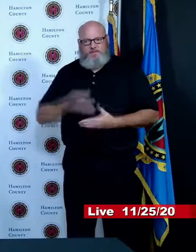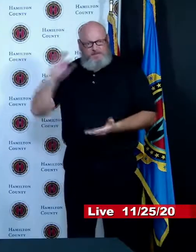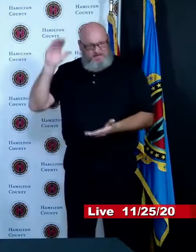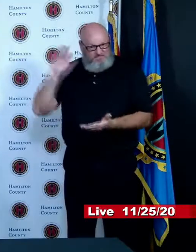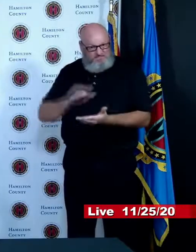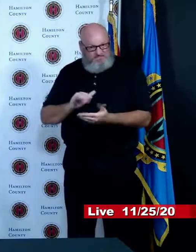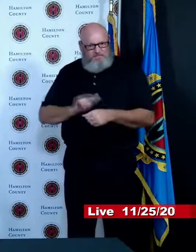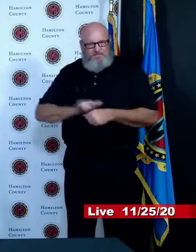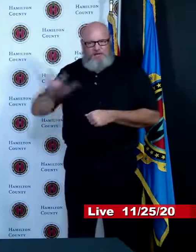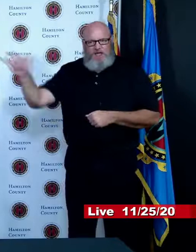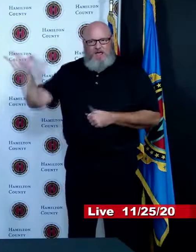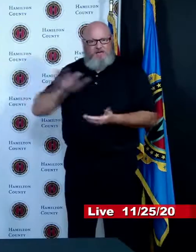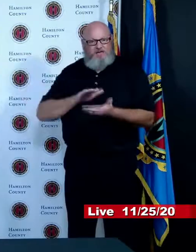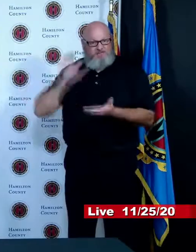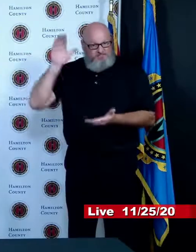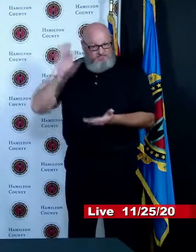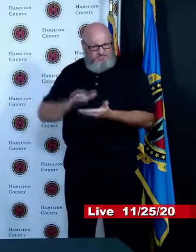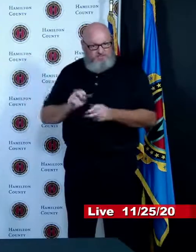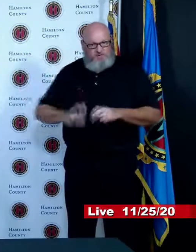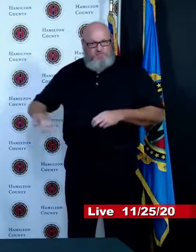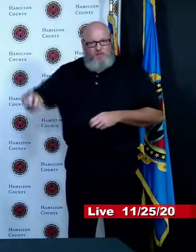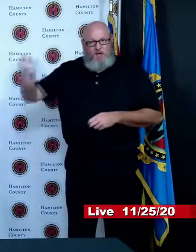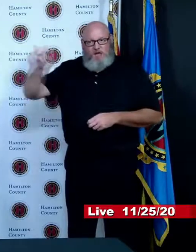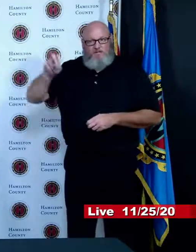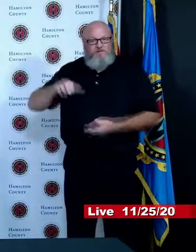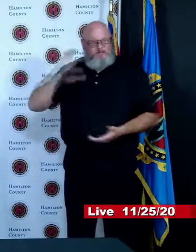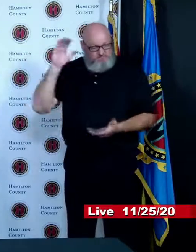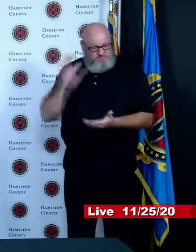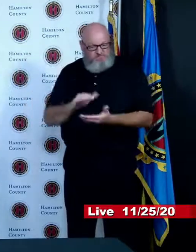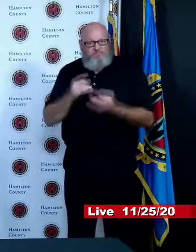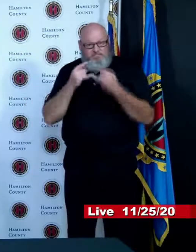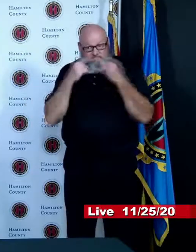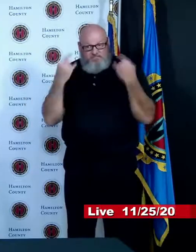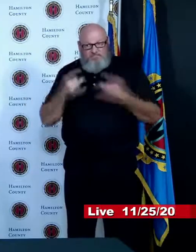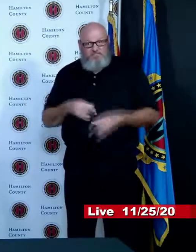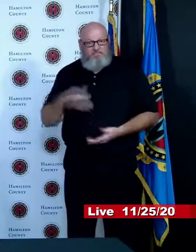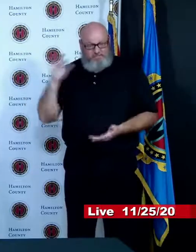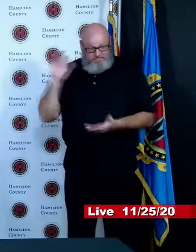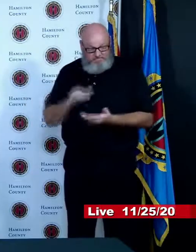a whole bunch of people in their homes without masks yeah we're worried about that hopefully